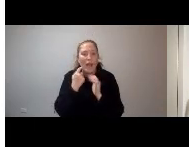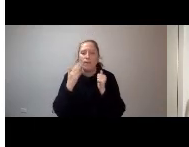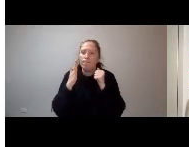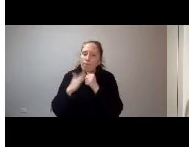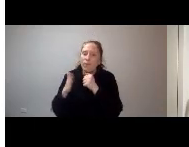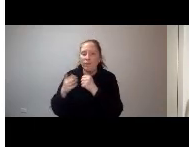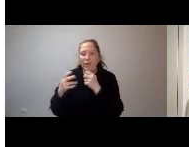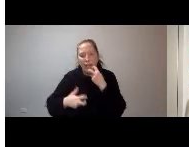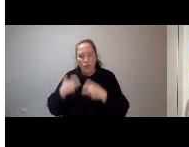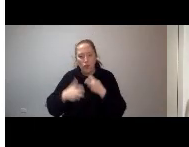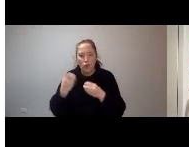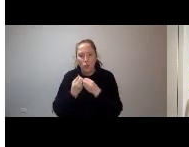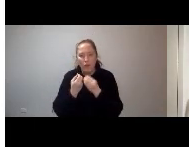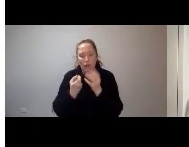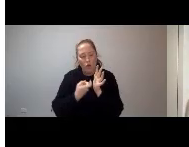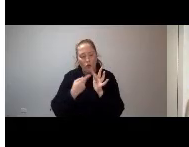this is a quote from the recent standards,